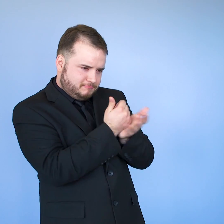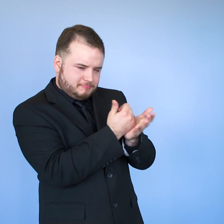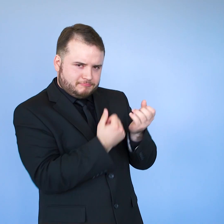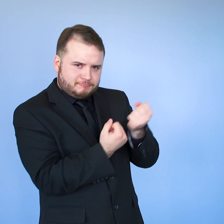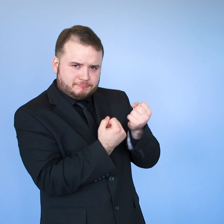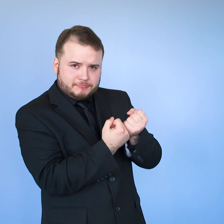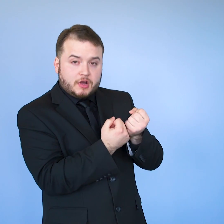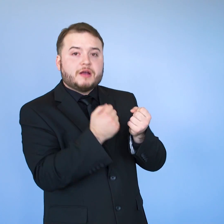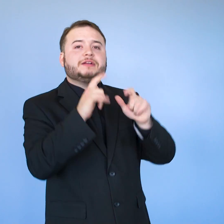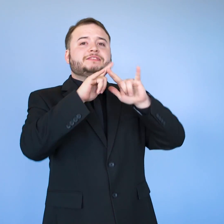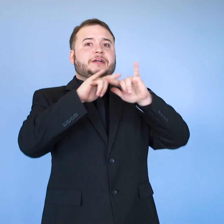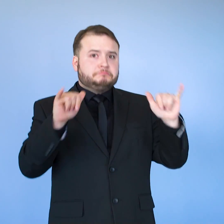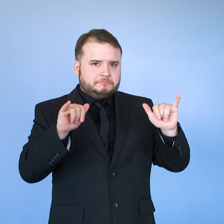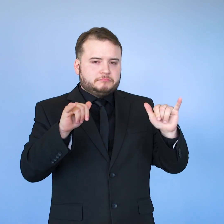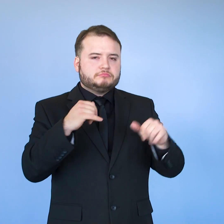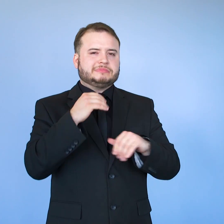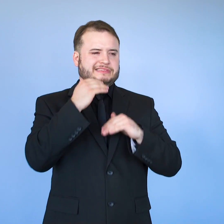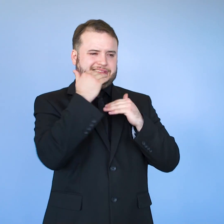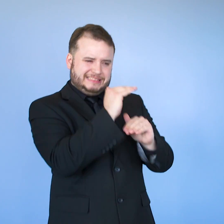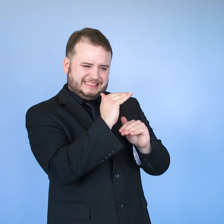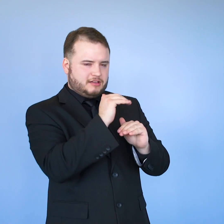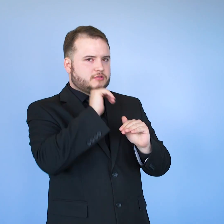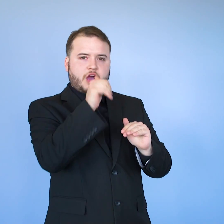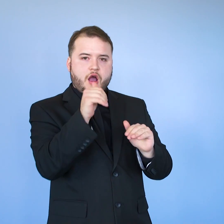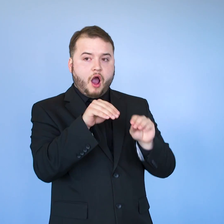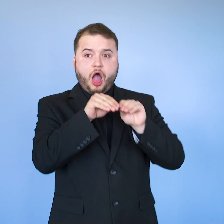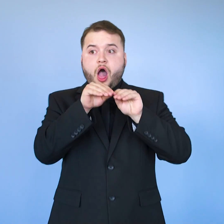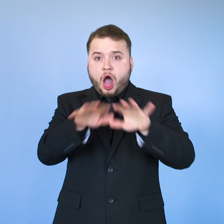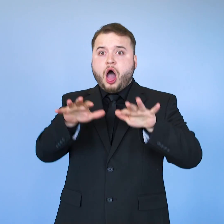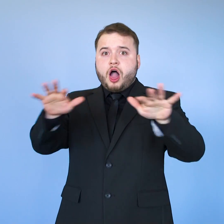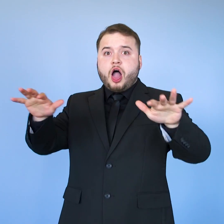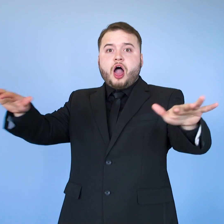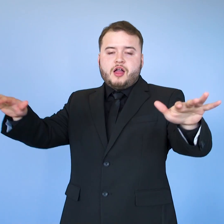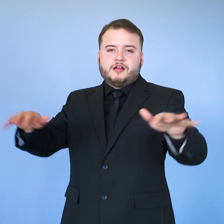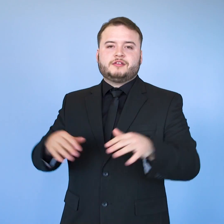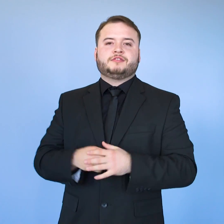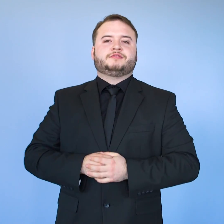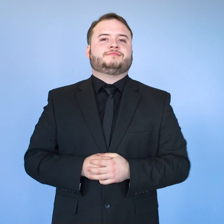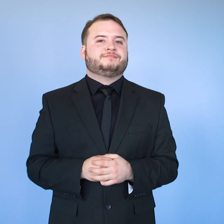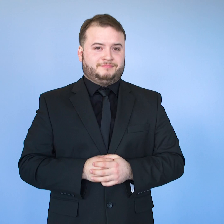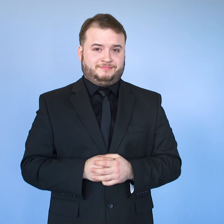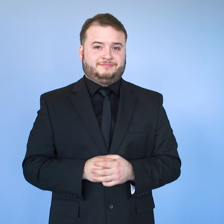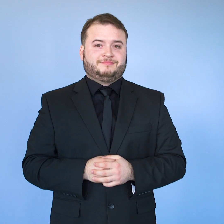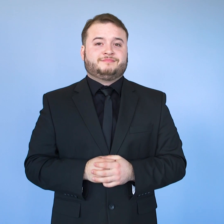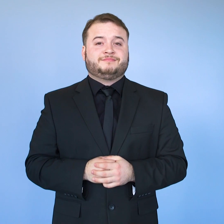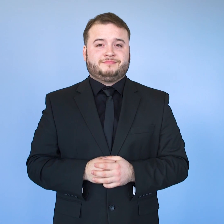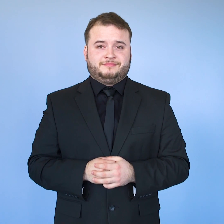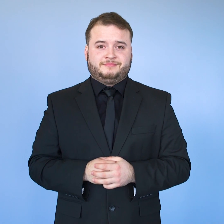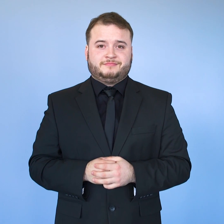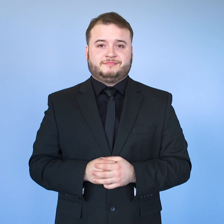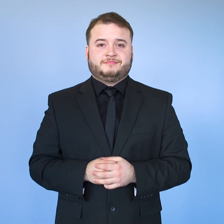while limiting the risk of passing along an infection to others.